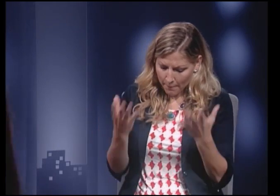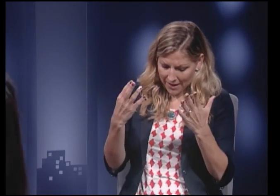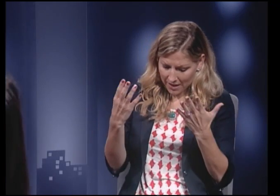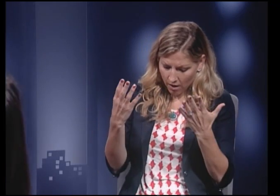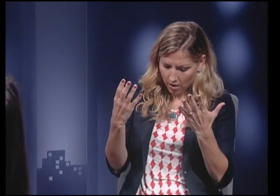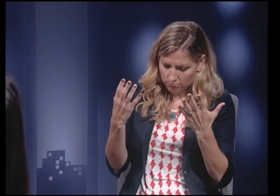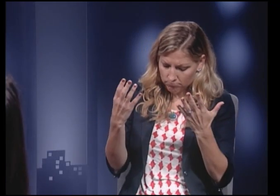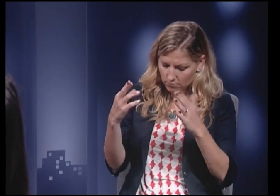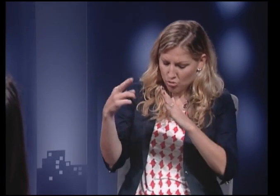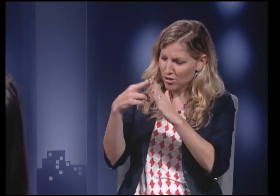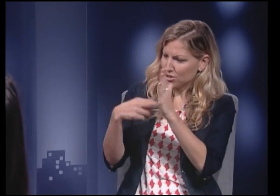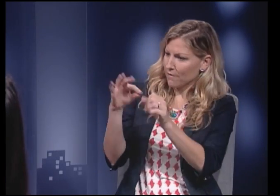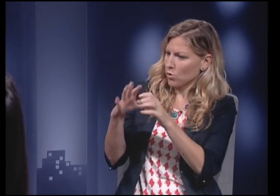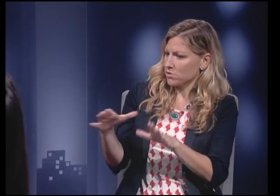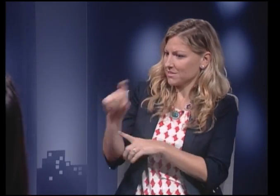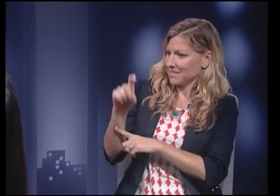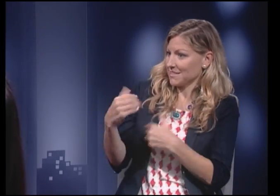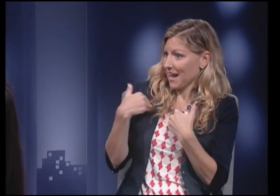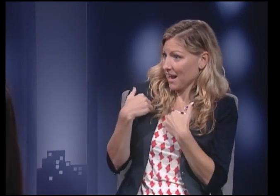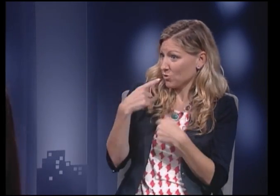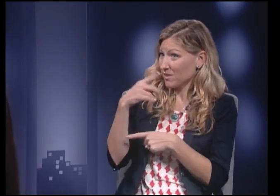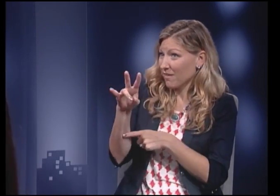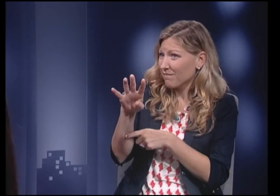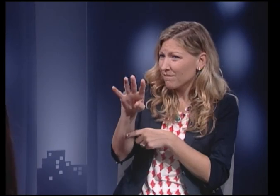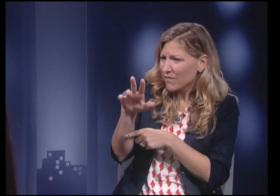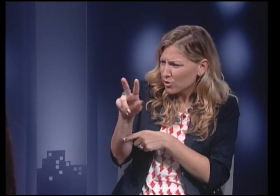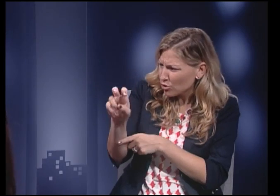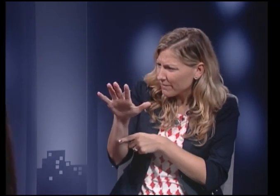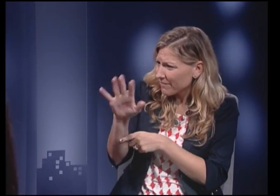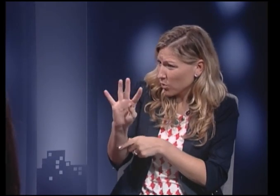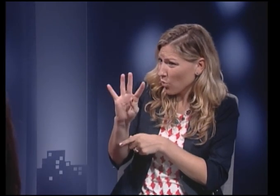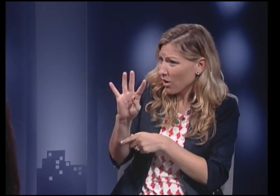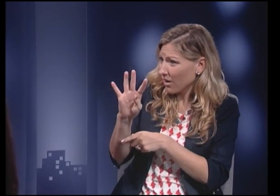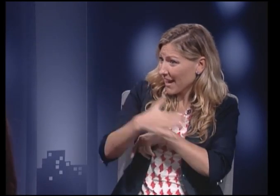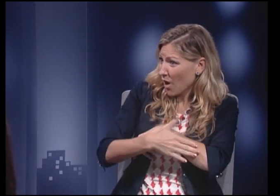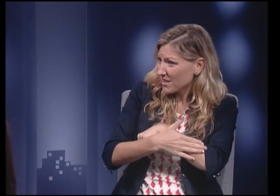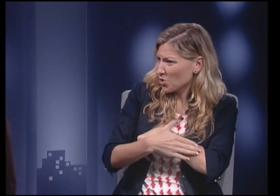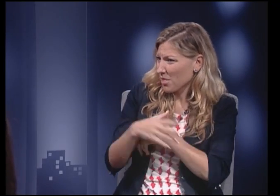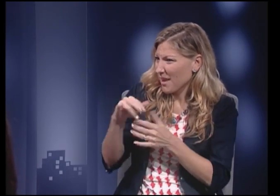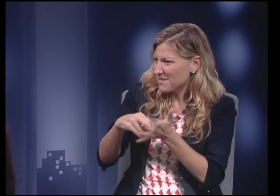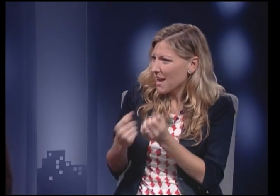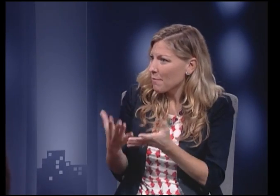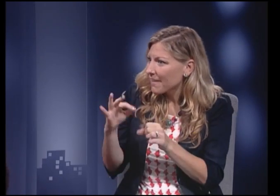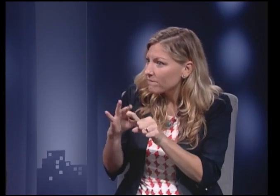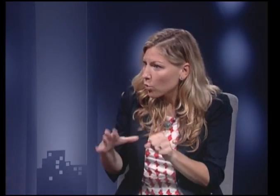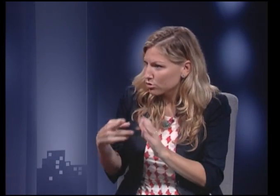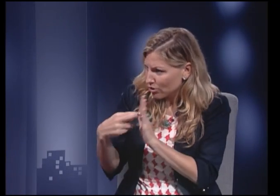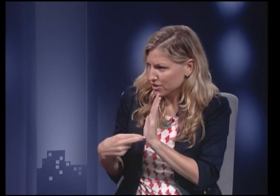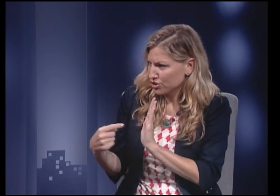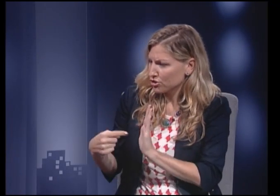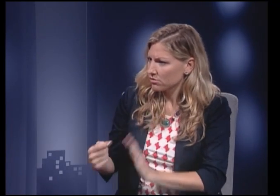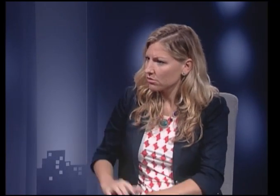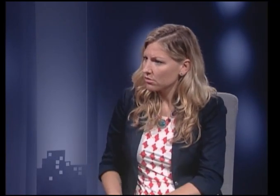Okay. And how many registered voters are in Texas? You said 254 counties, so how many voters are registered?